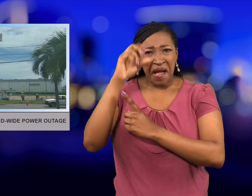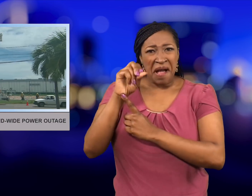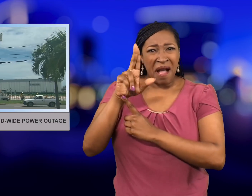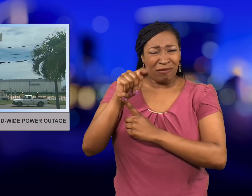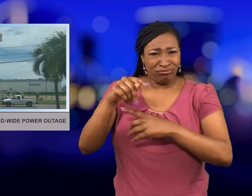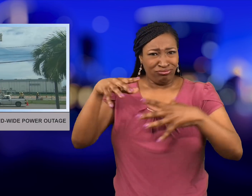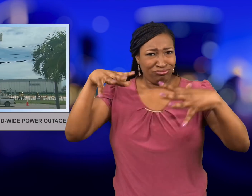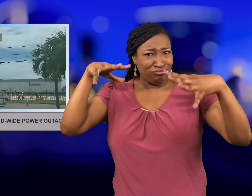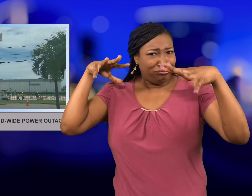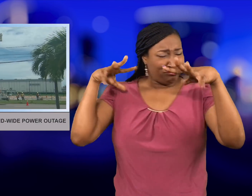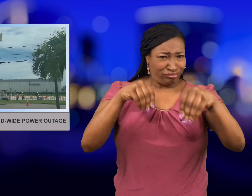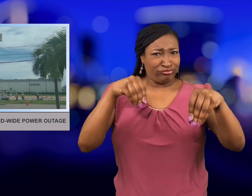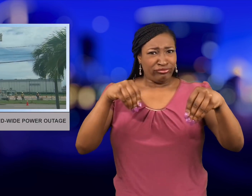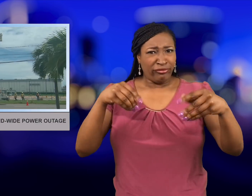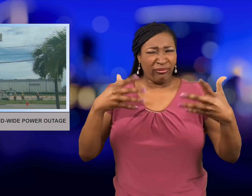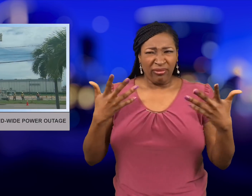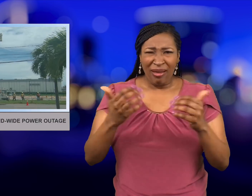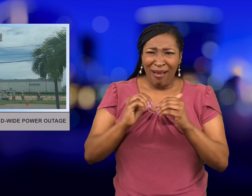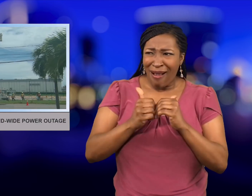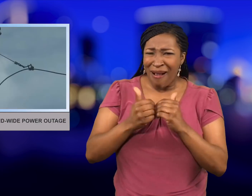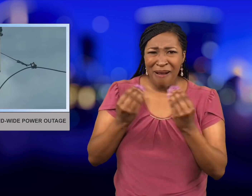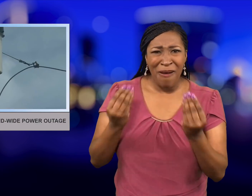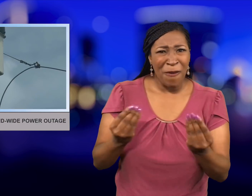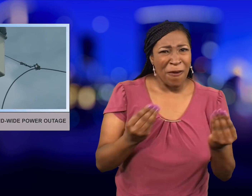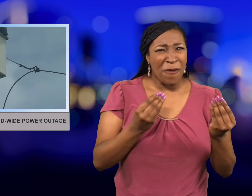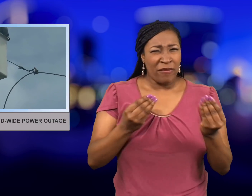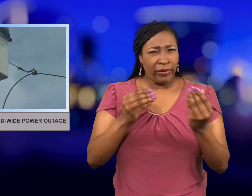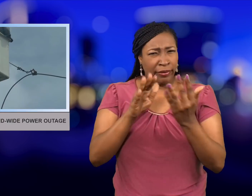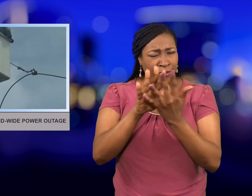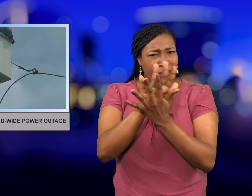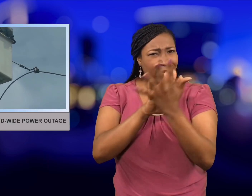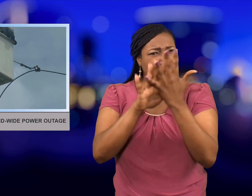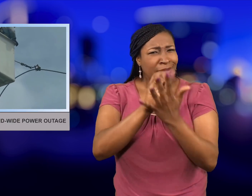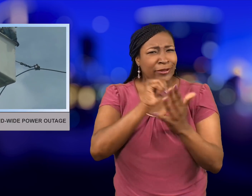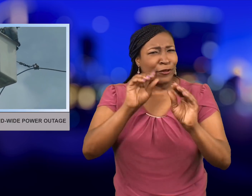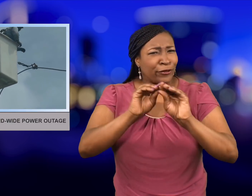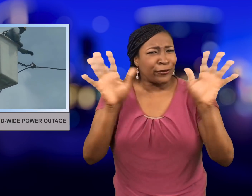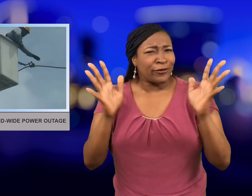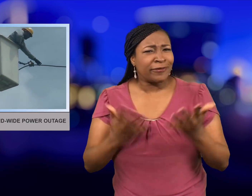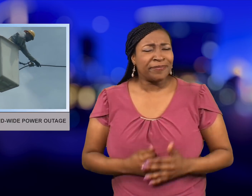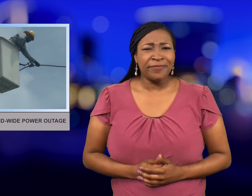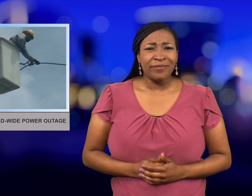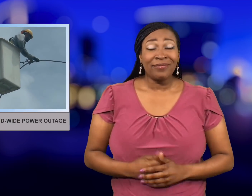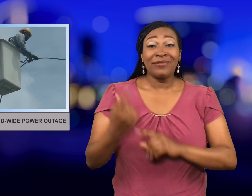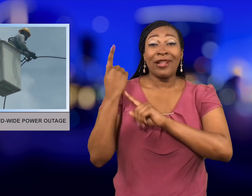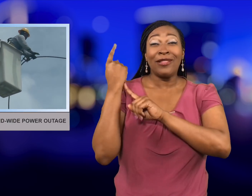The cause of the blackout is unclear.